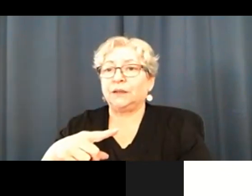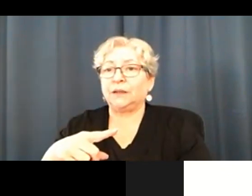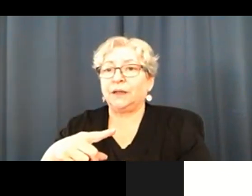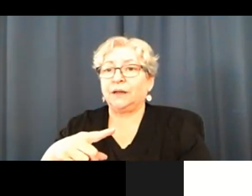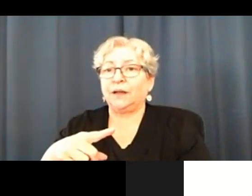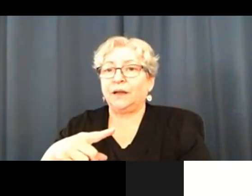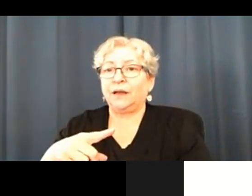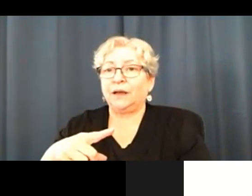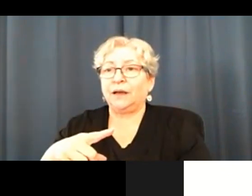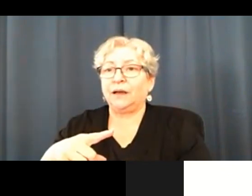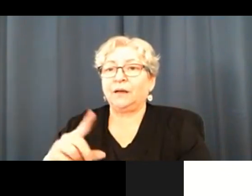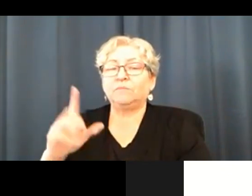I have a quick question. - Oh, great.